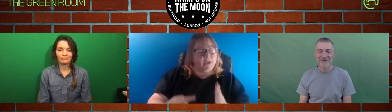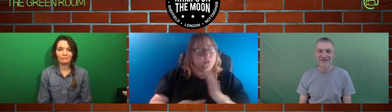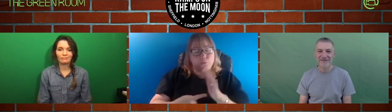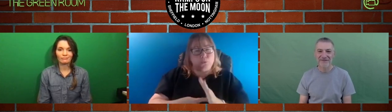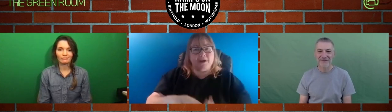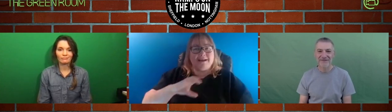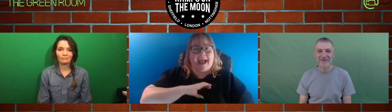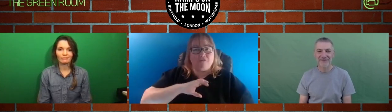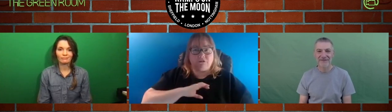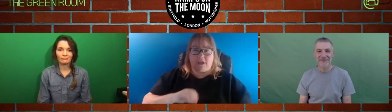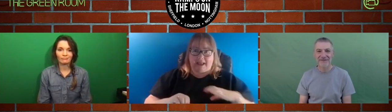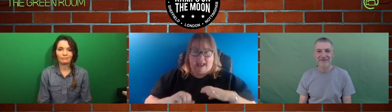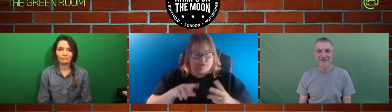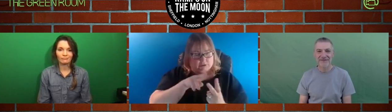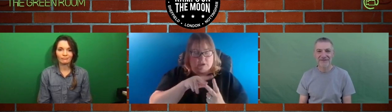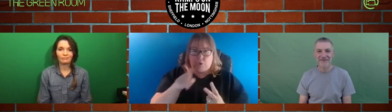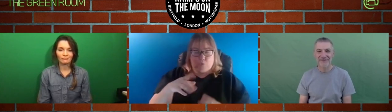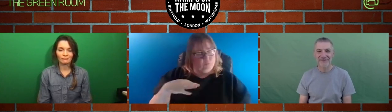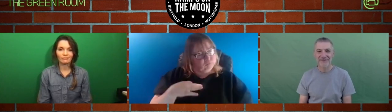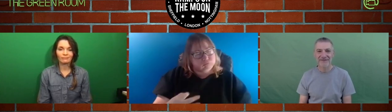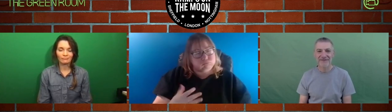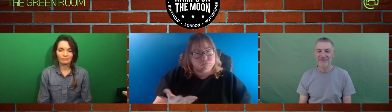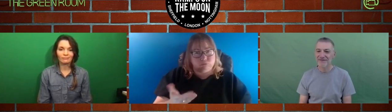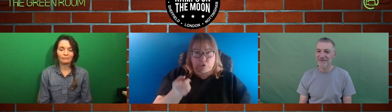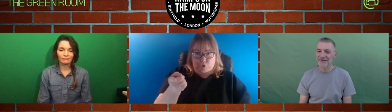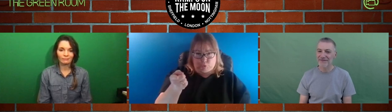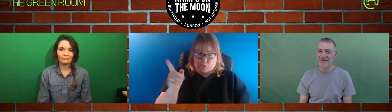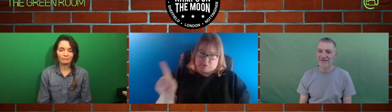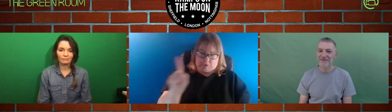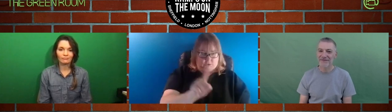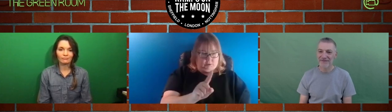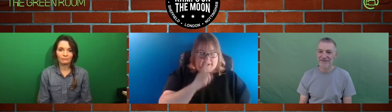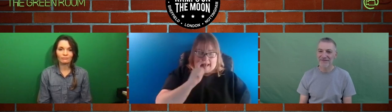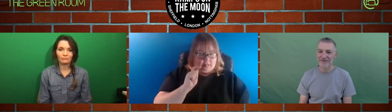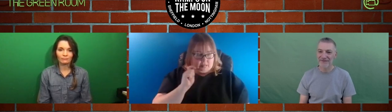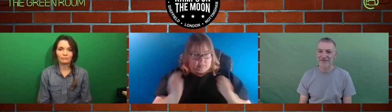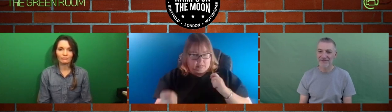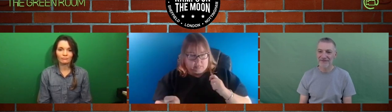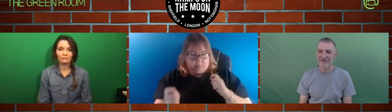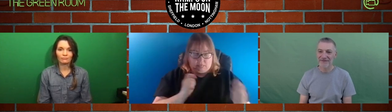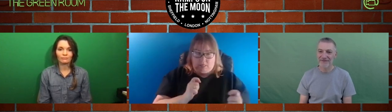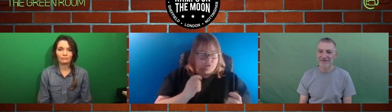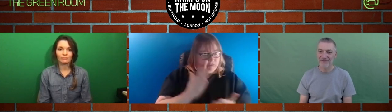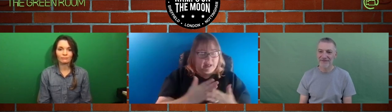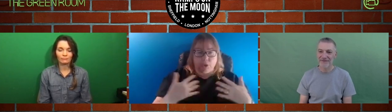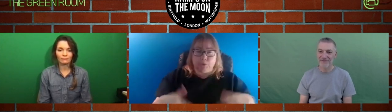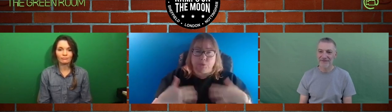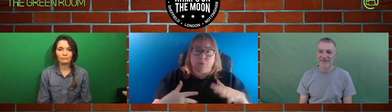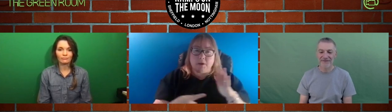representation of you playing those parts that I think is really really important. Very clever casting